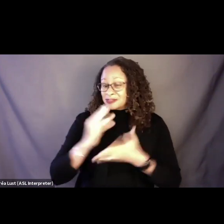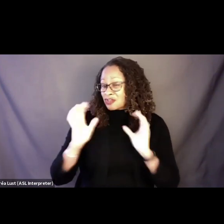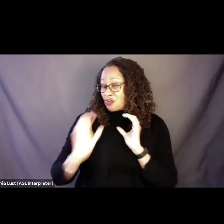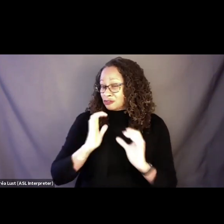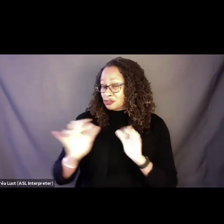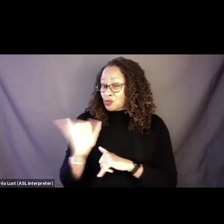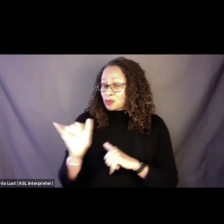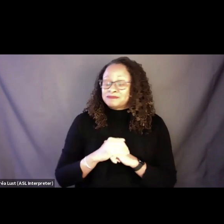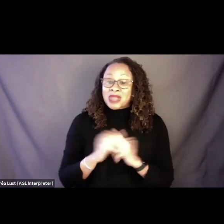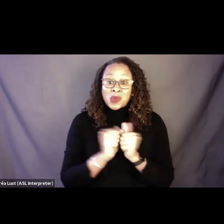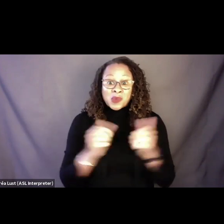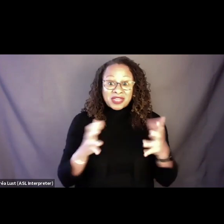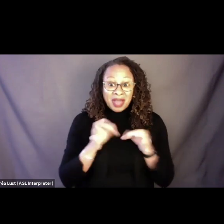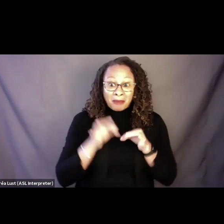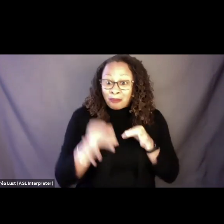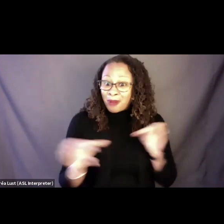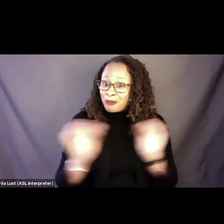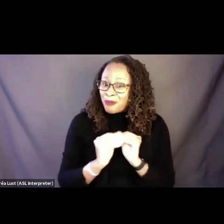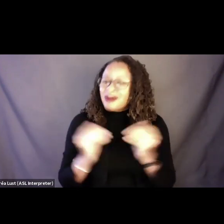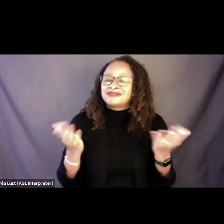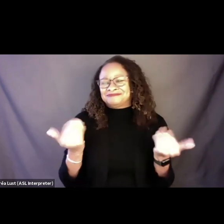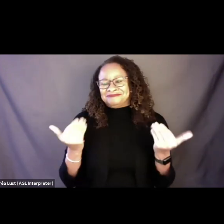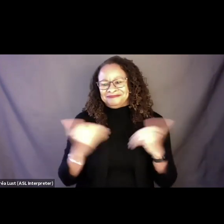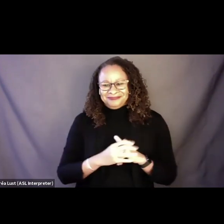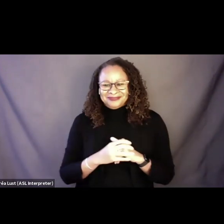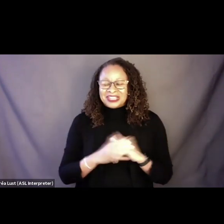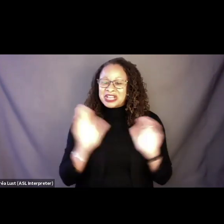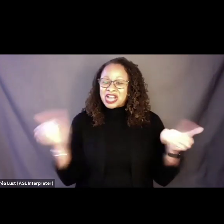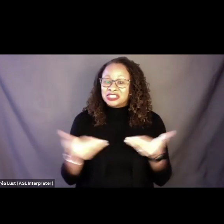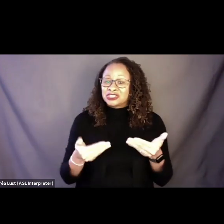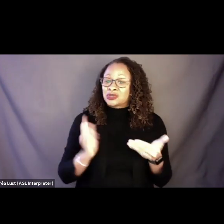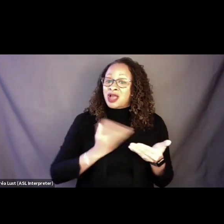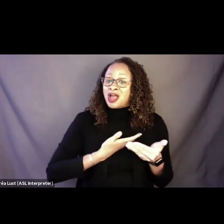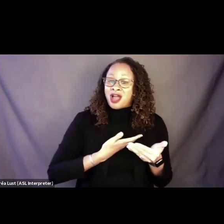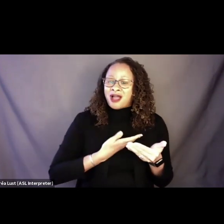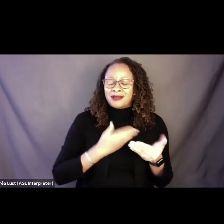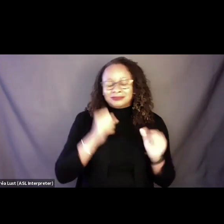And without any further ado I'm gonna introduce our in indomitable host